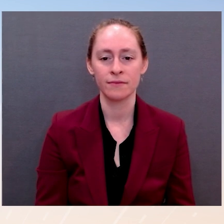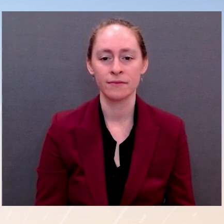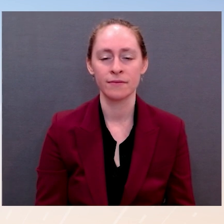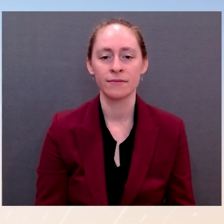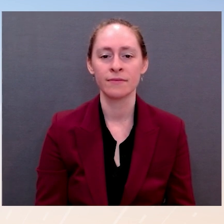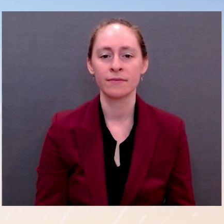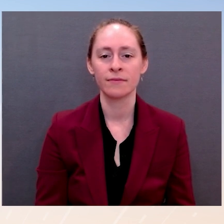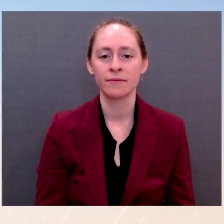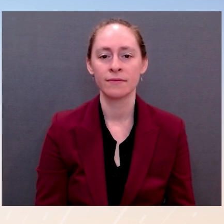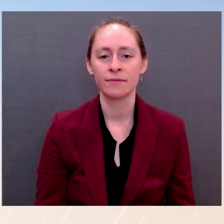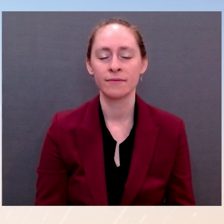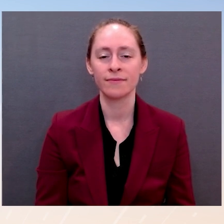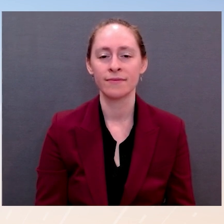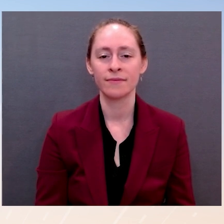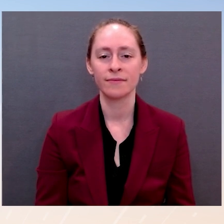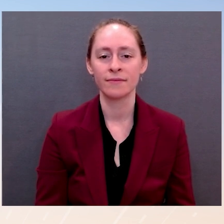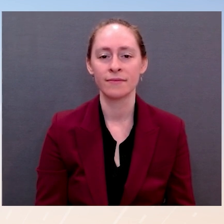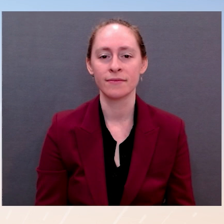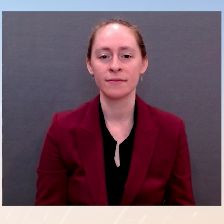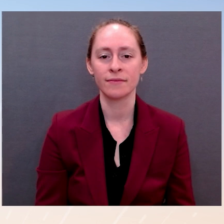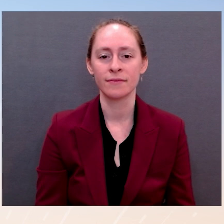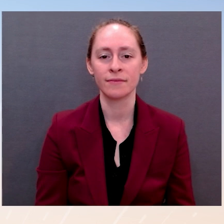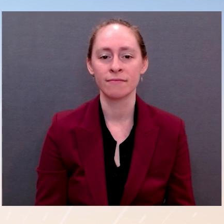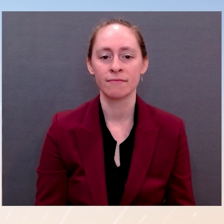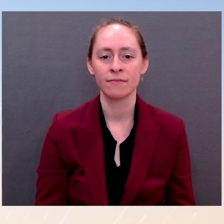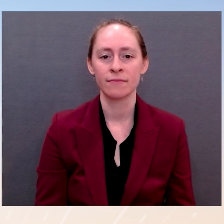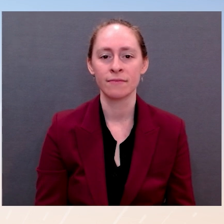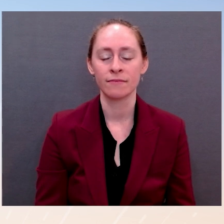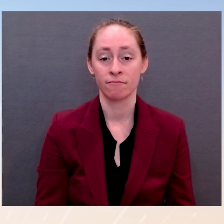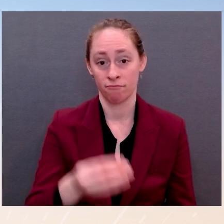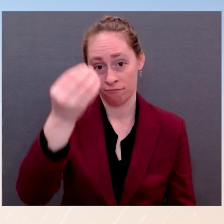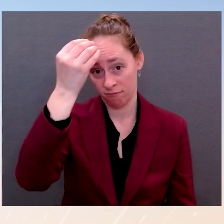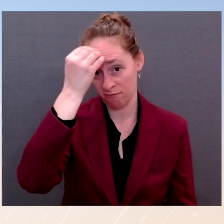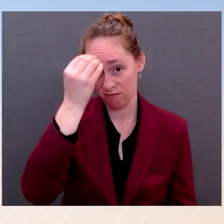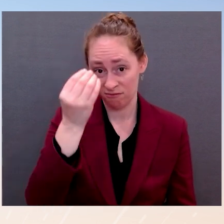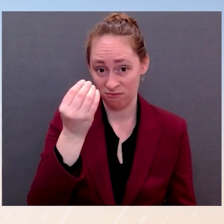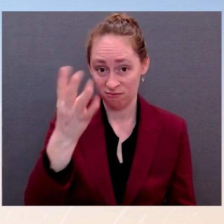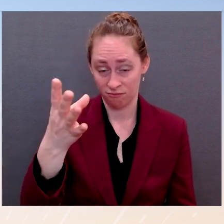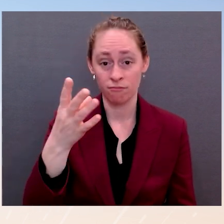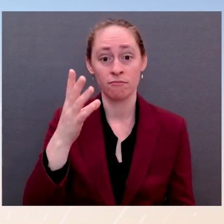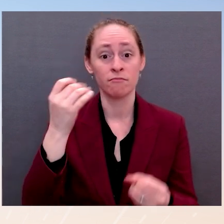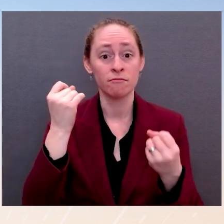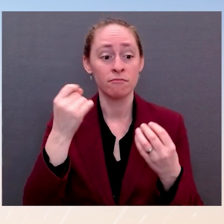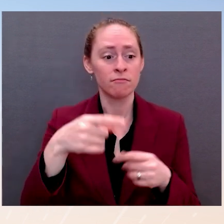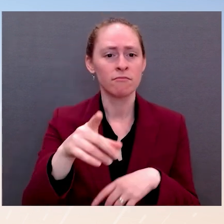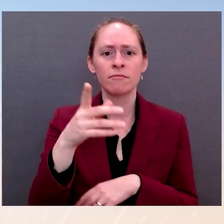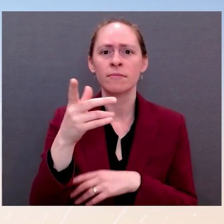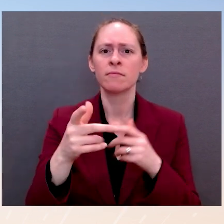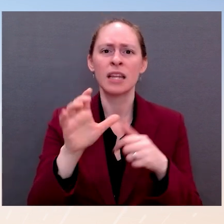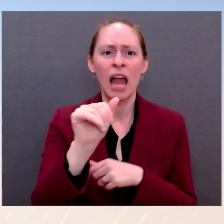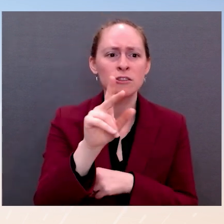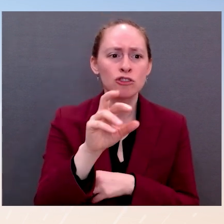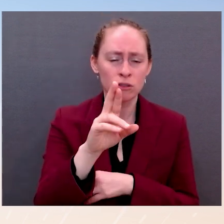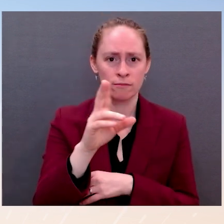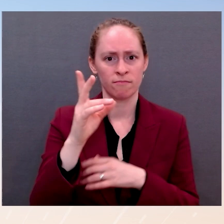So cancer remains the second leading cause of death in both men and women nationally, causing one in every four deaths.